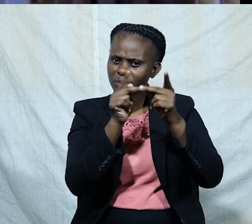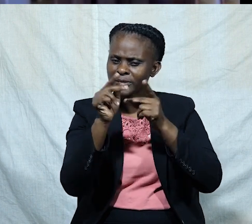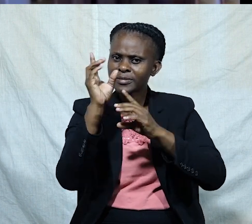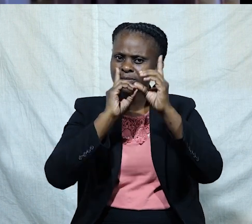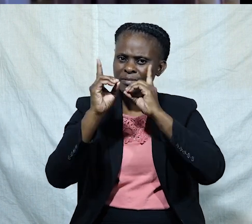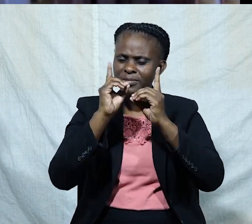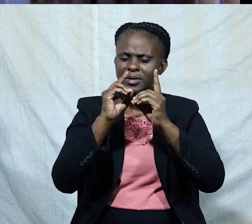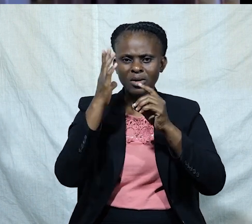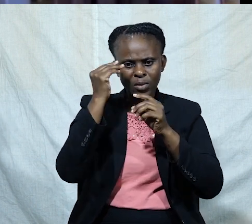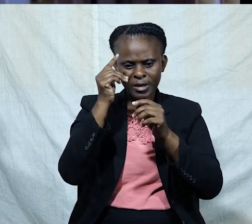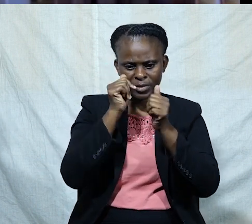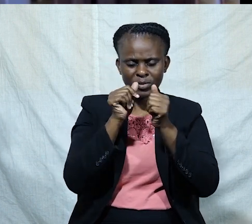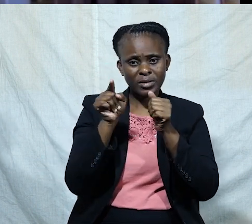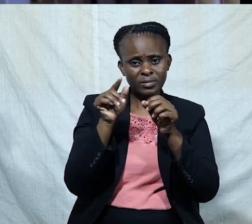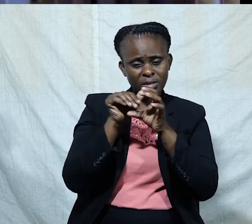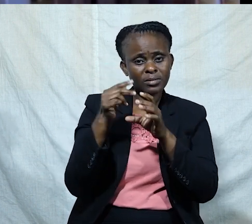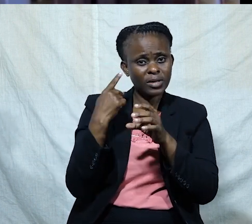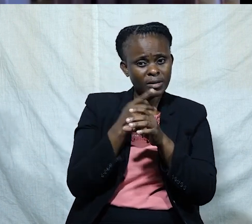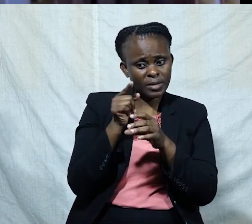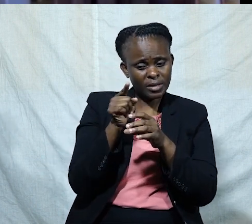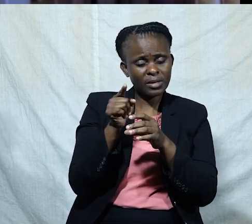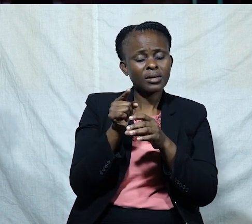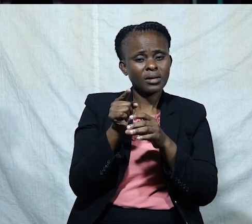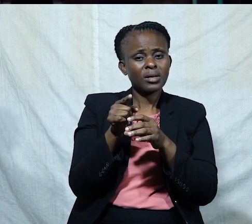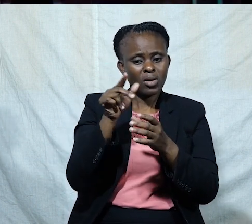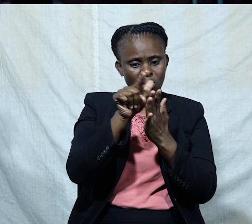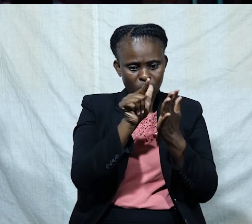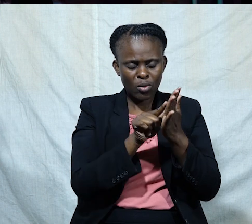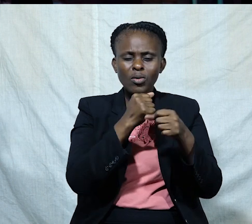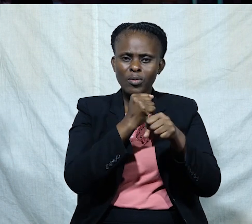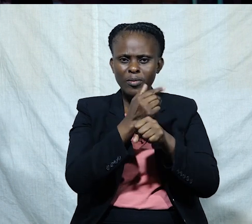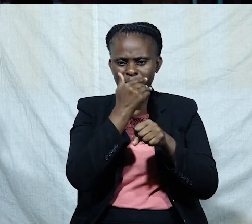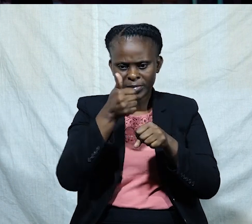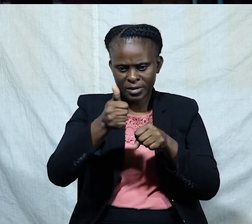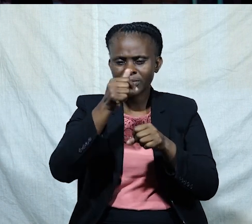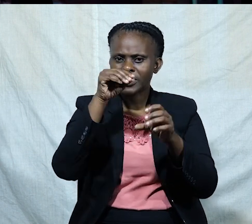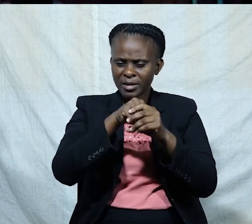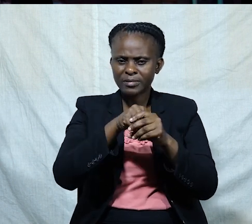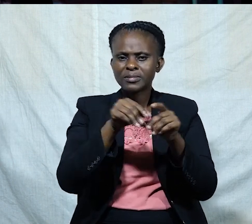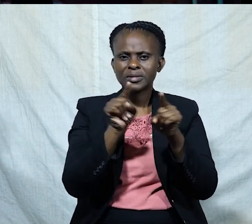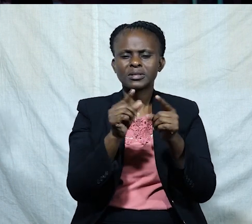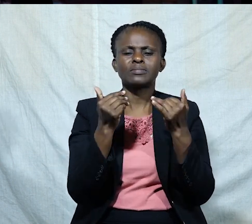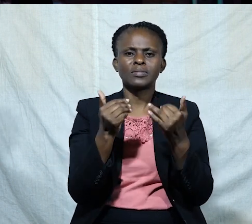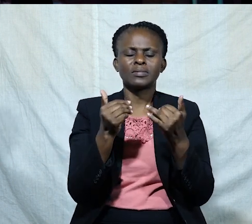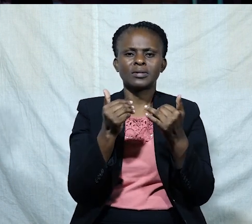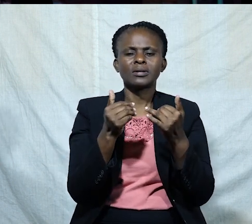that's where in Parliament, that's where laws are made. So they should be part and parcel and right now they are benefiting.